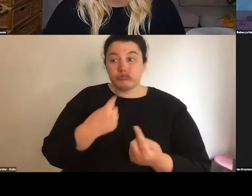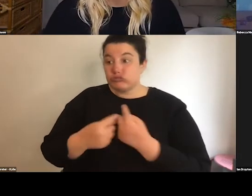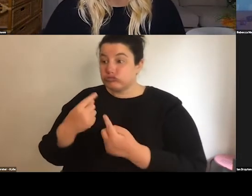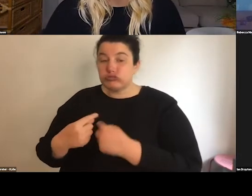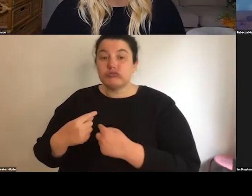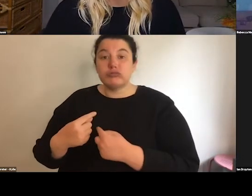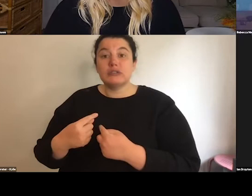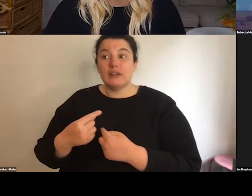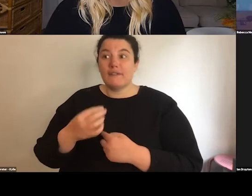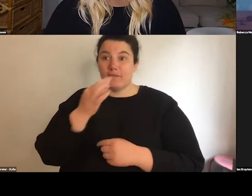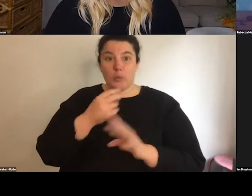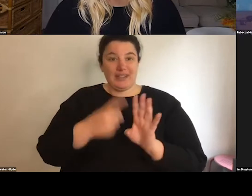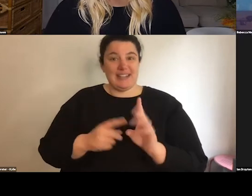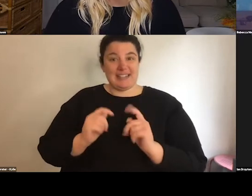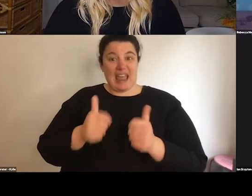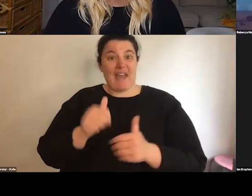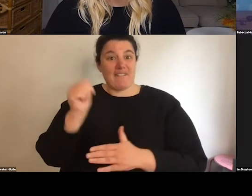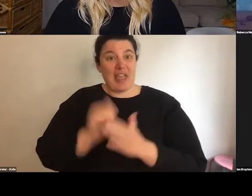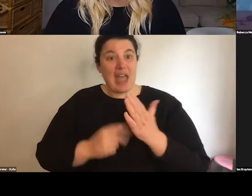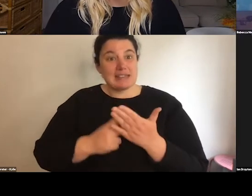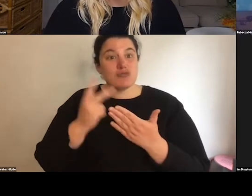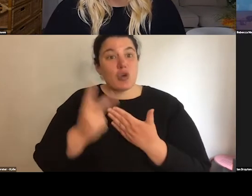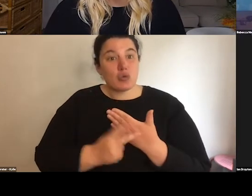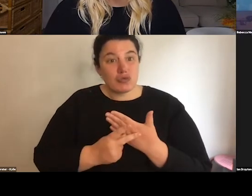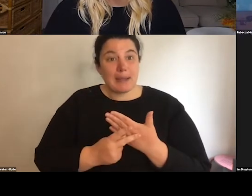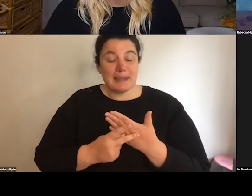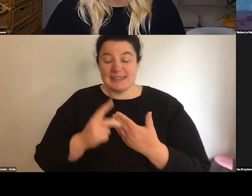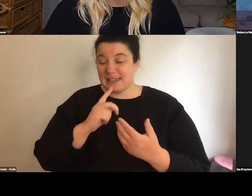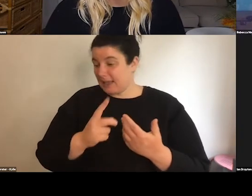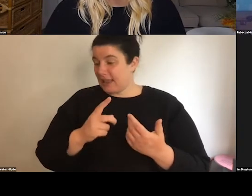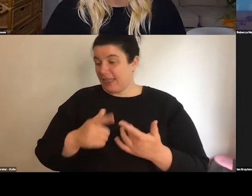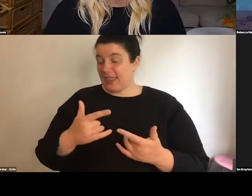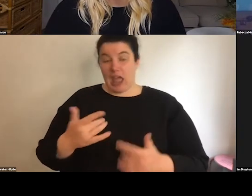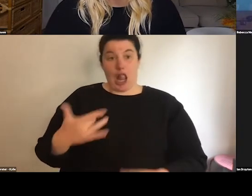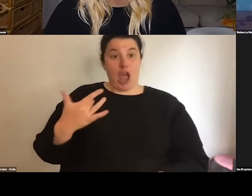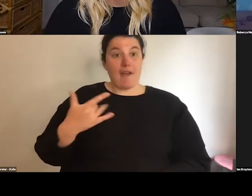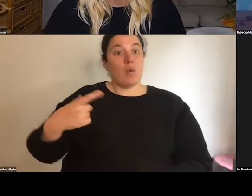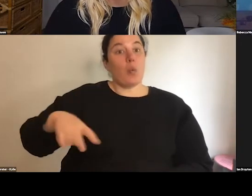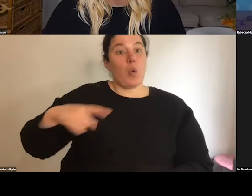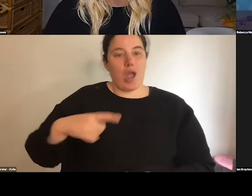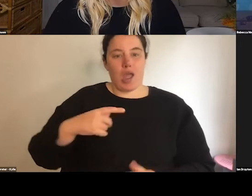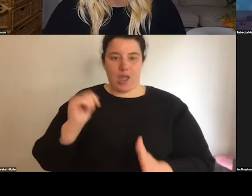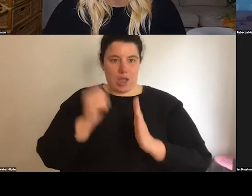after doing the arts program and saying they're literally alive because of the arts.